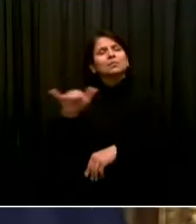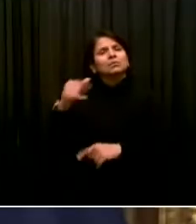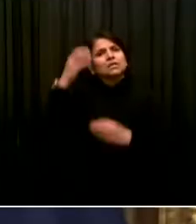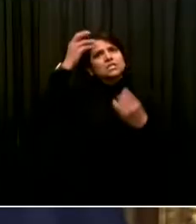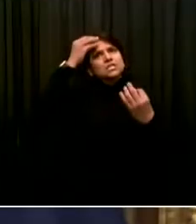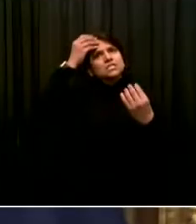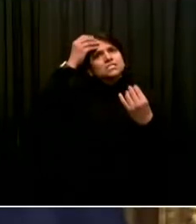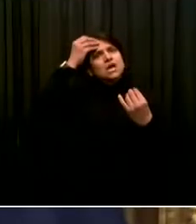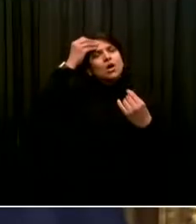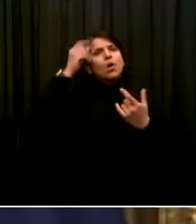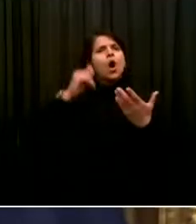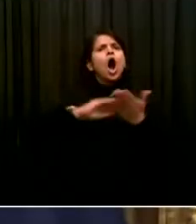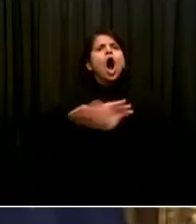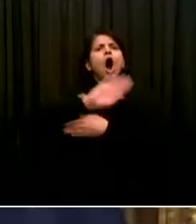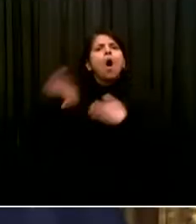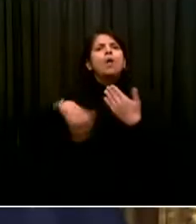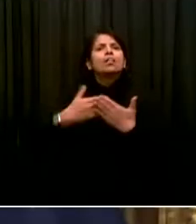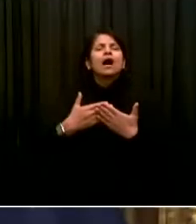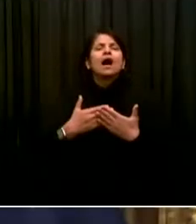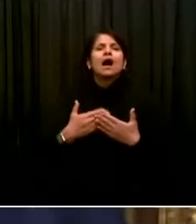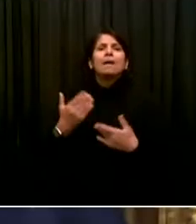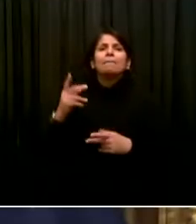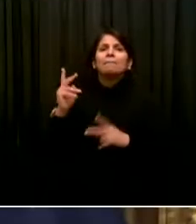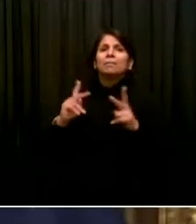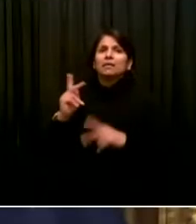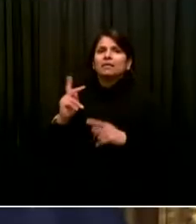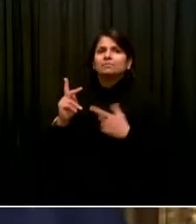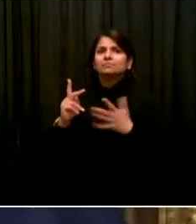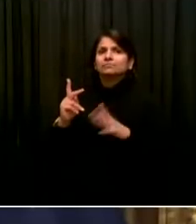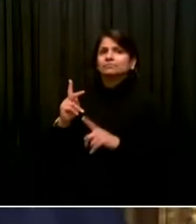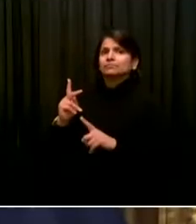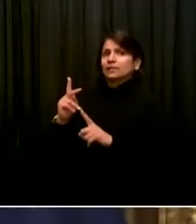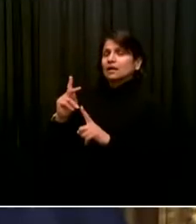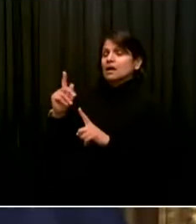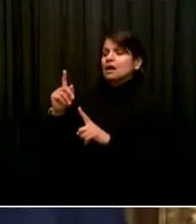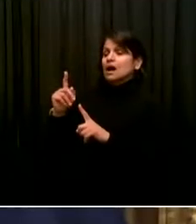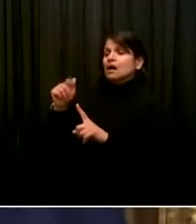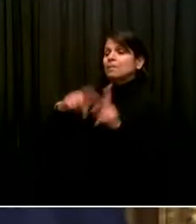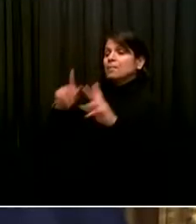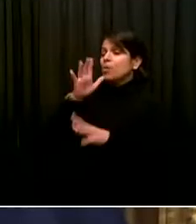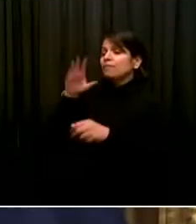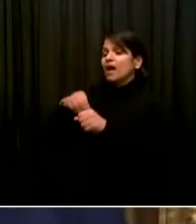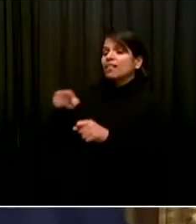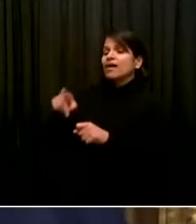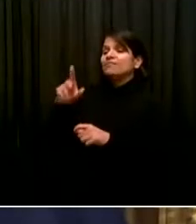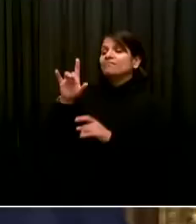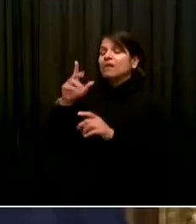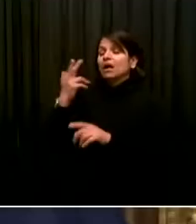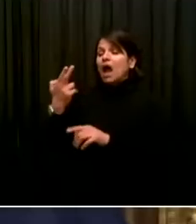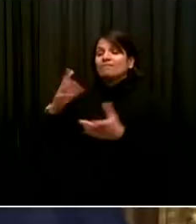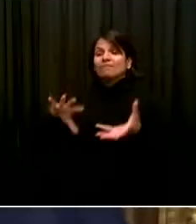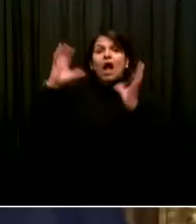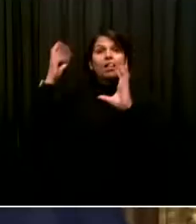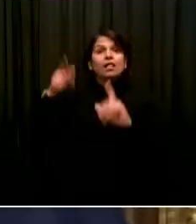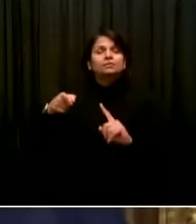AND IN THE MEMORY OF ALL THOSE WHO HAVE BEEN KILLED BY G UNVIOLENCE, NEW YORK WILL